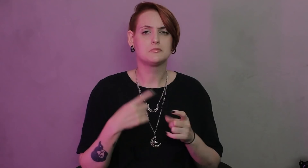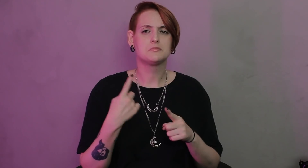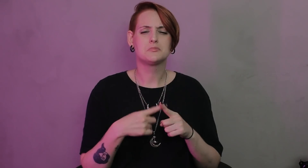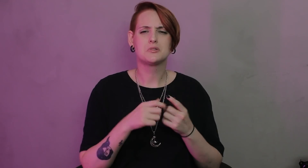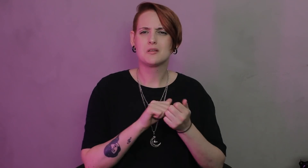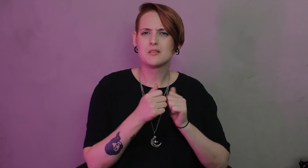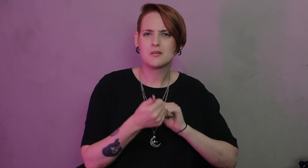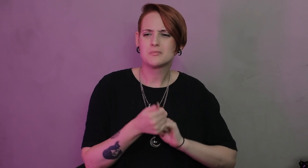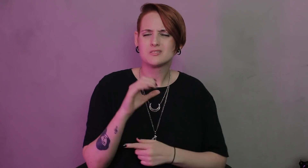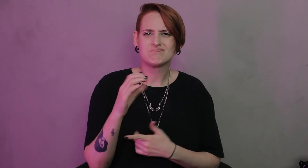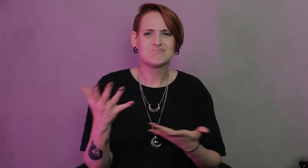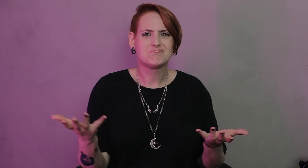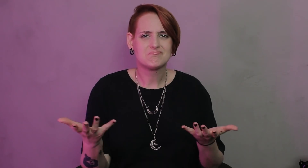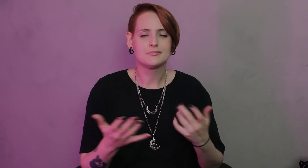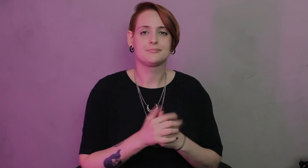Why C version?